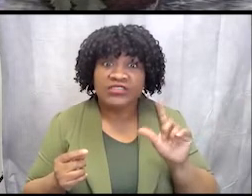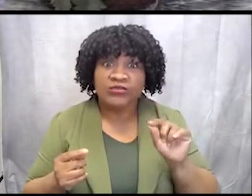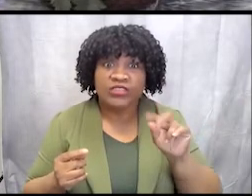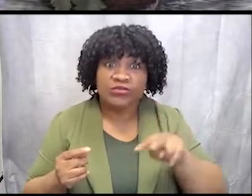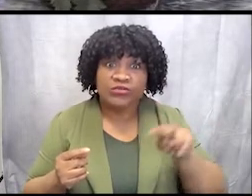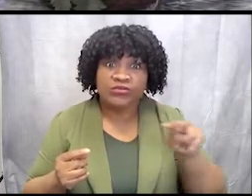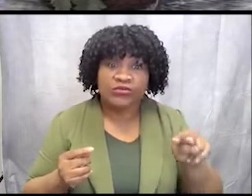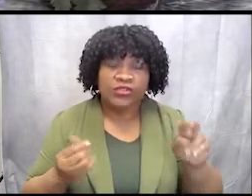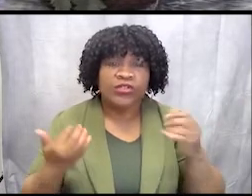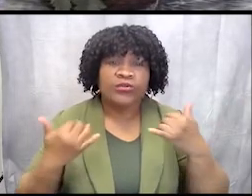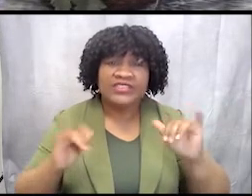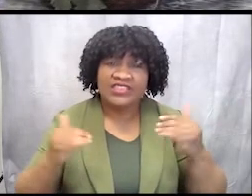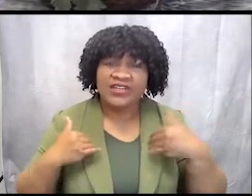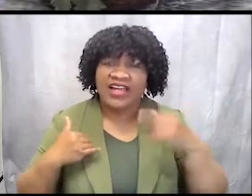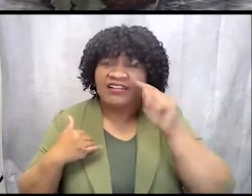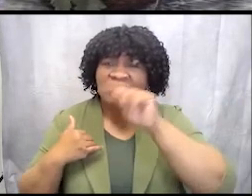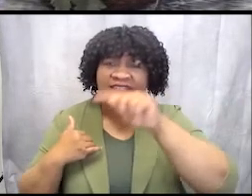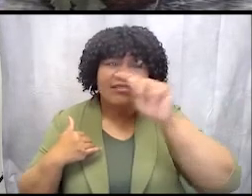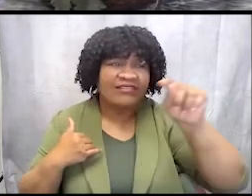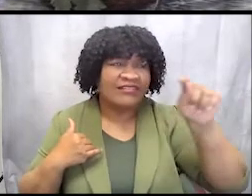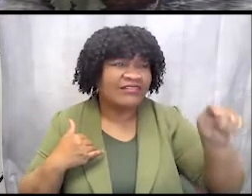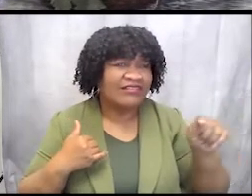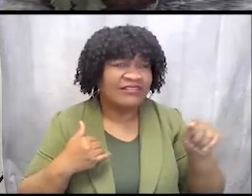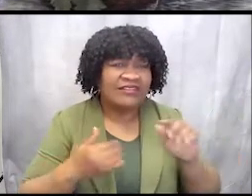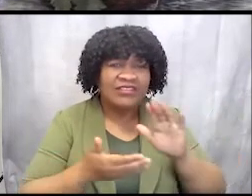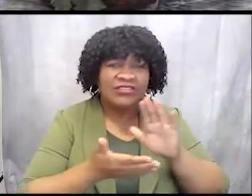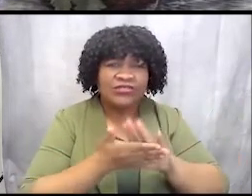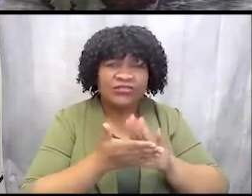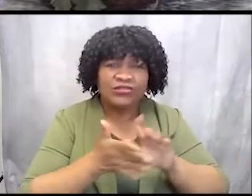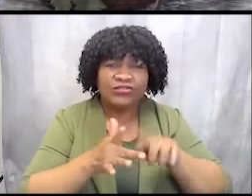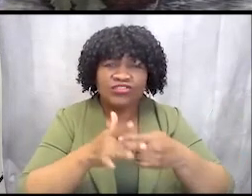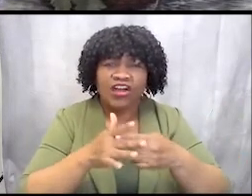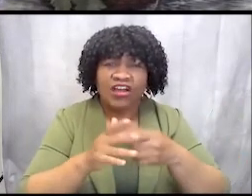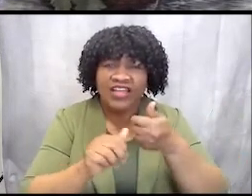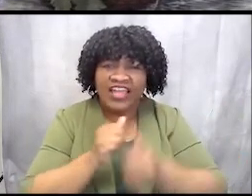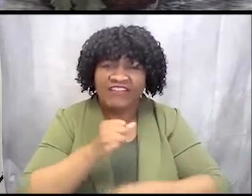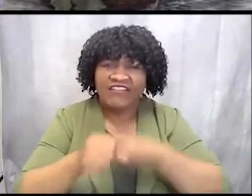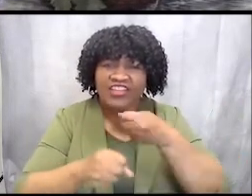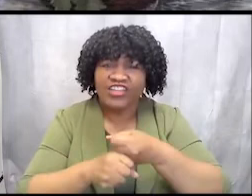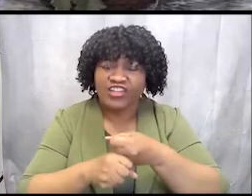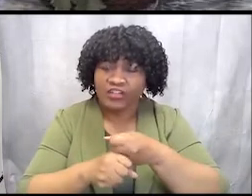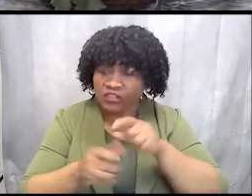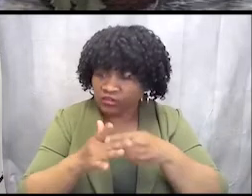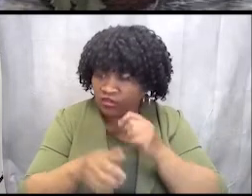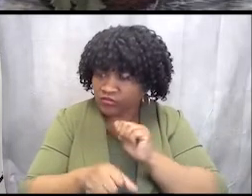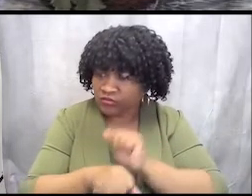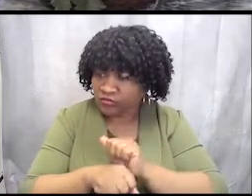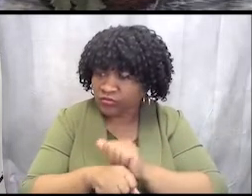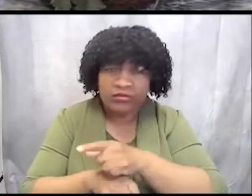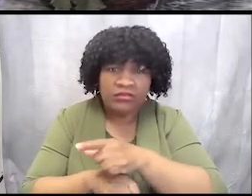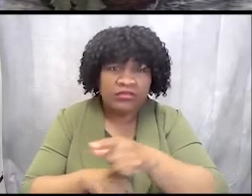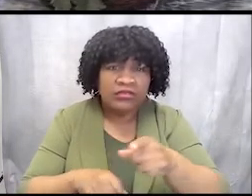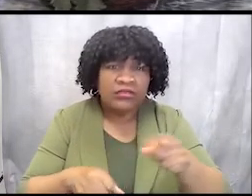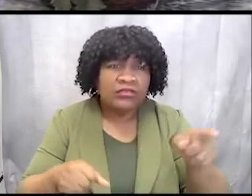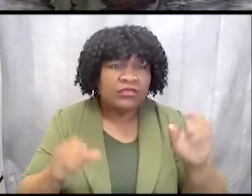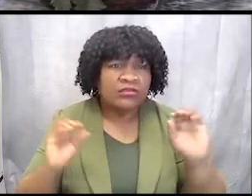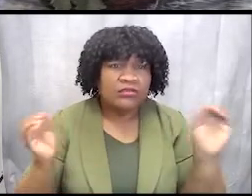we still have communities that begin school every year and they'd start school with vacancies, right?